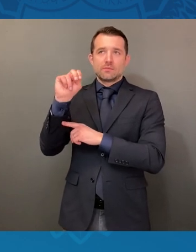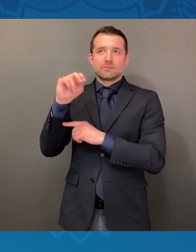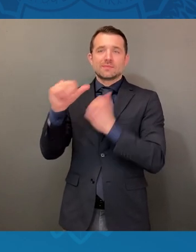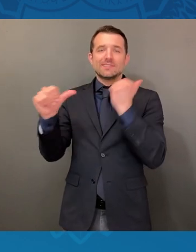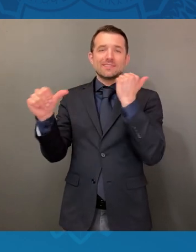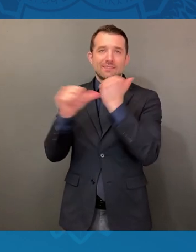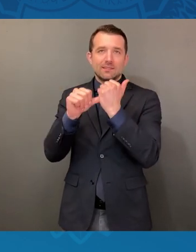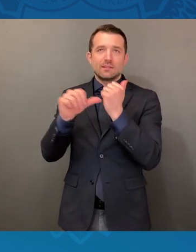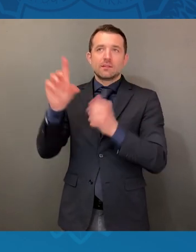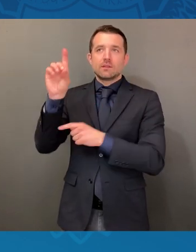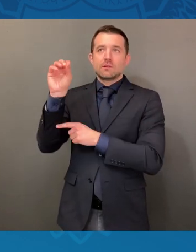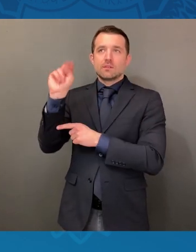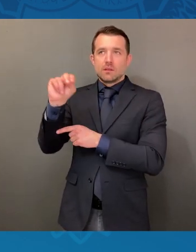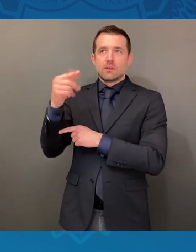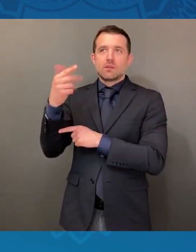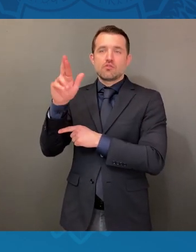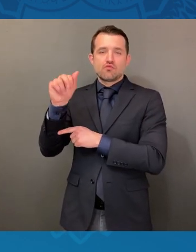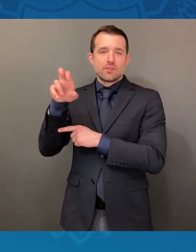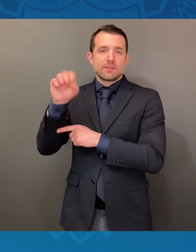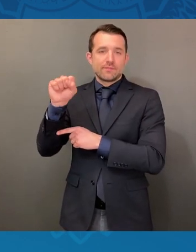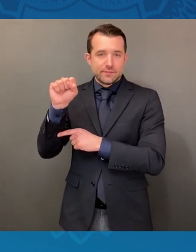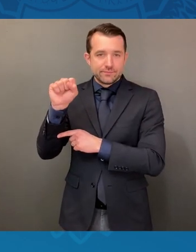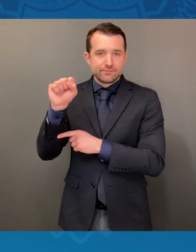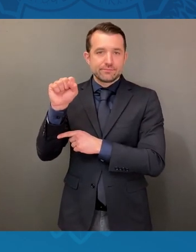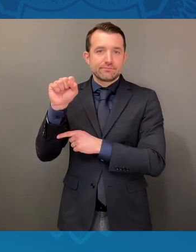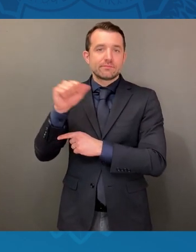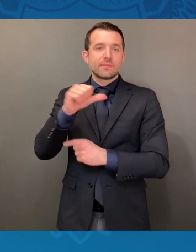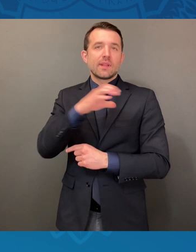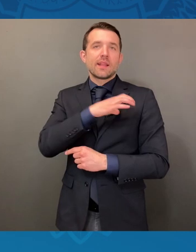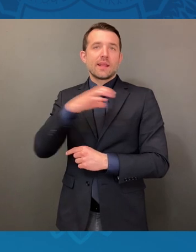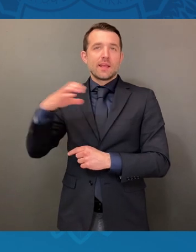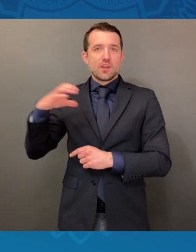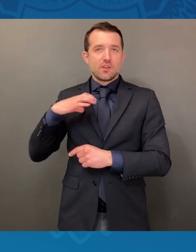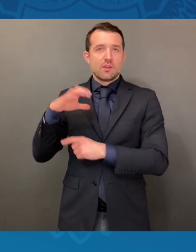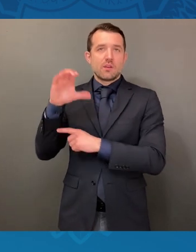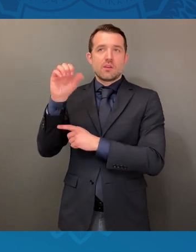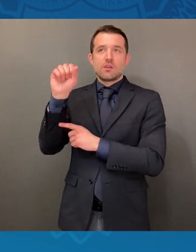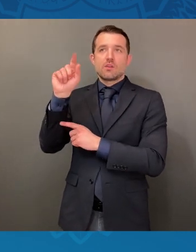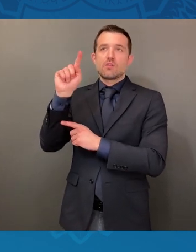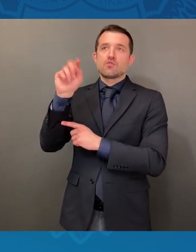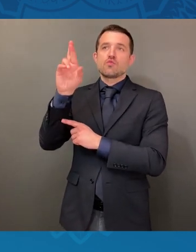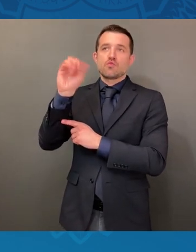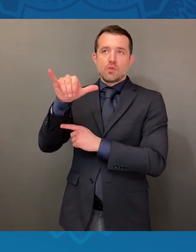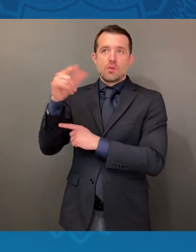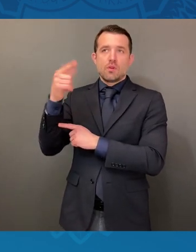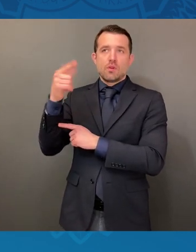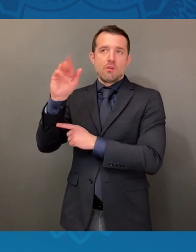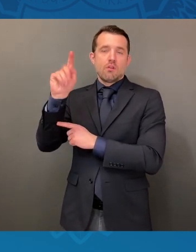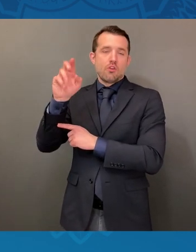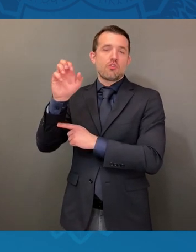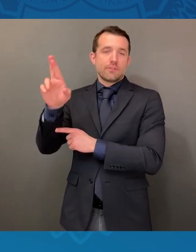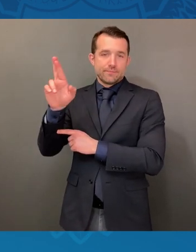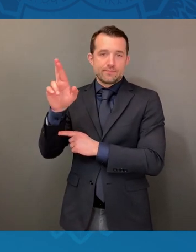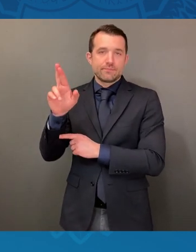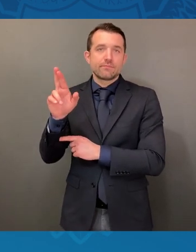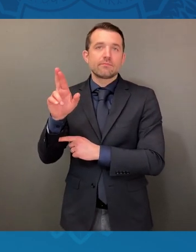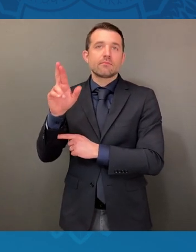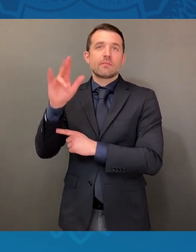both of whom traveled with me here aboard Air Force Two. I want to congratulate and thank them for their hard and good work.